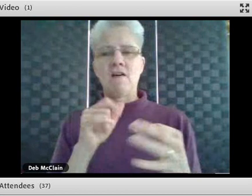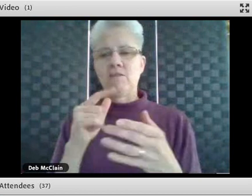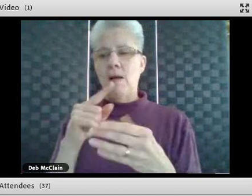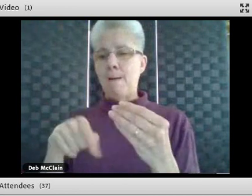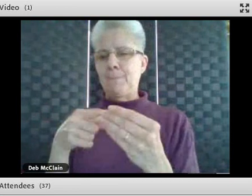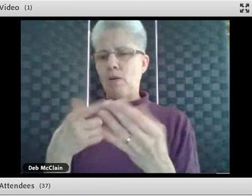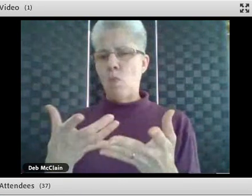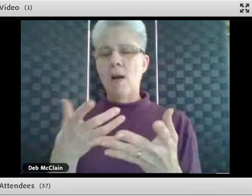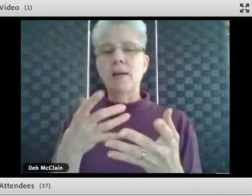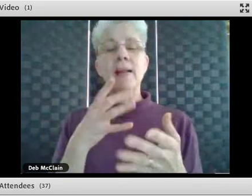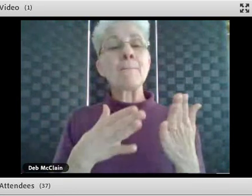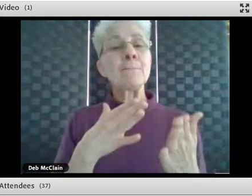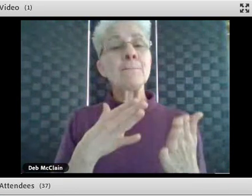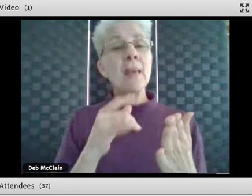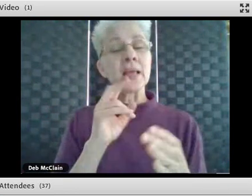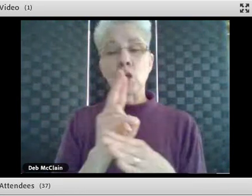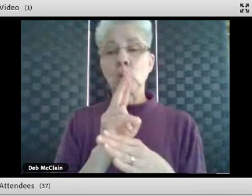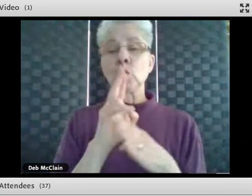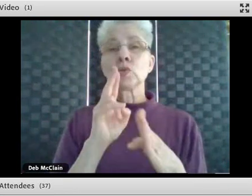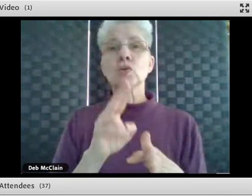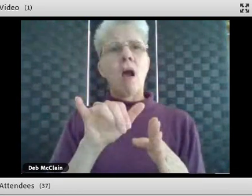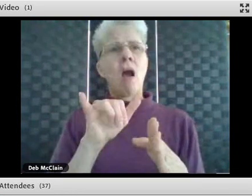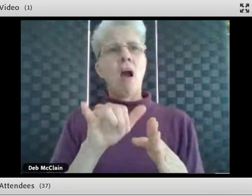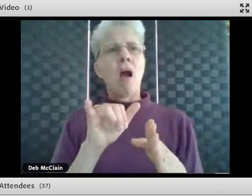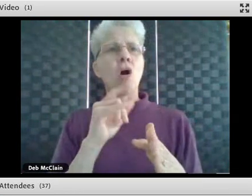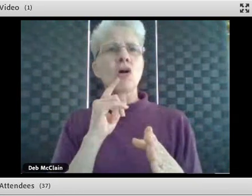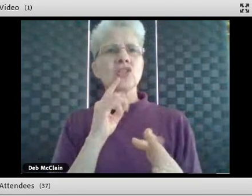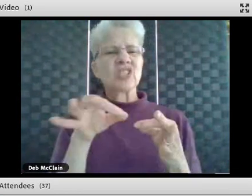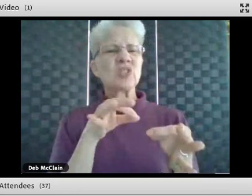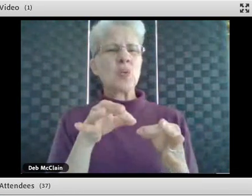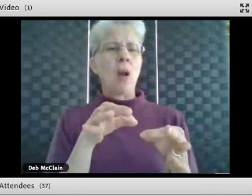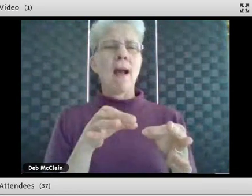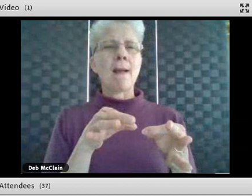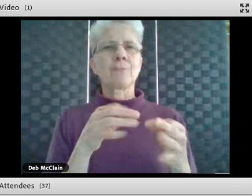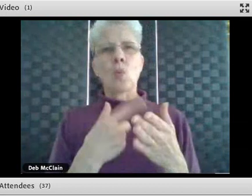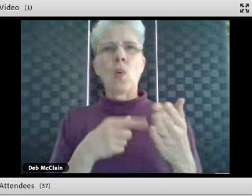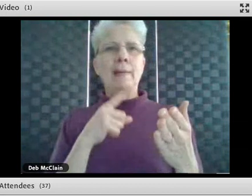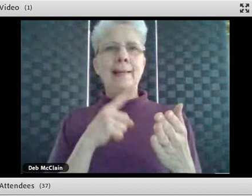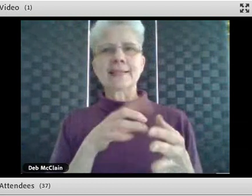maybe that our users just kind of describe what it is versus what it's about.